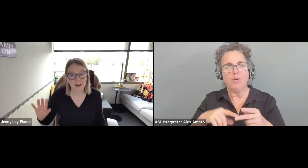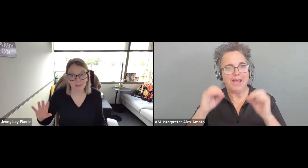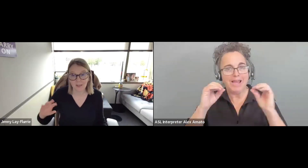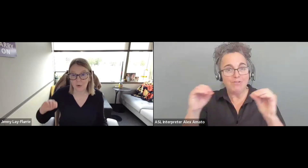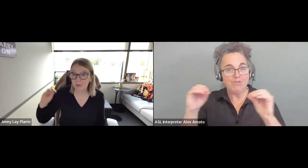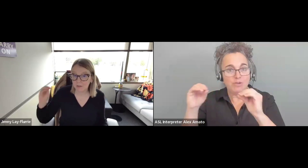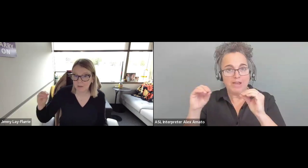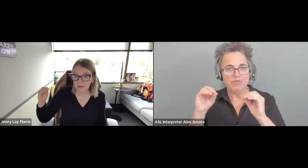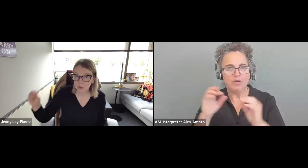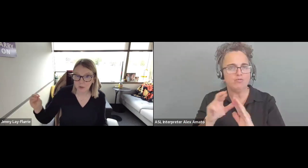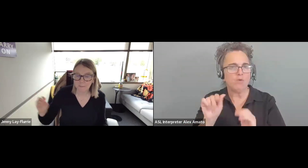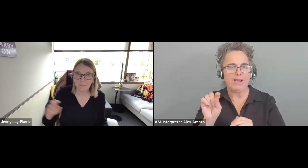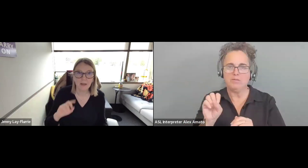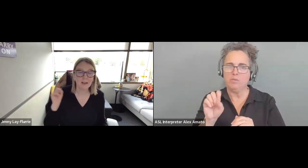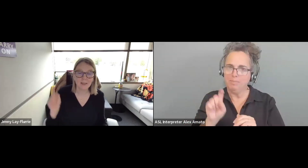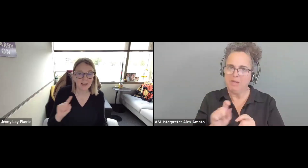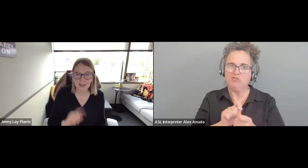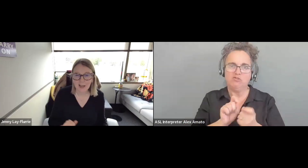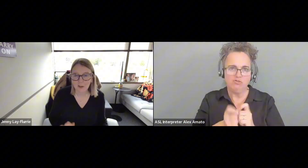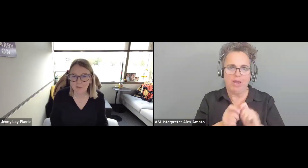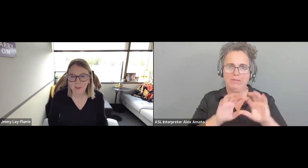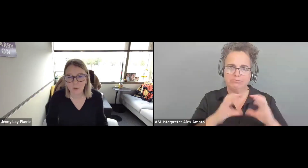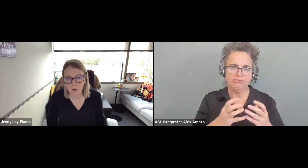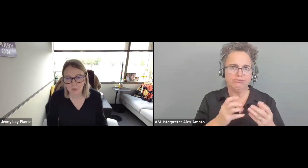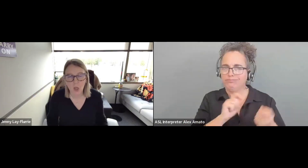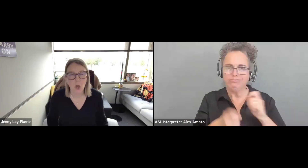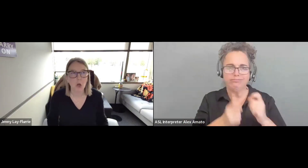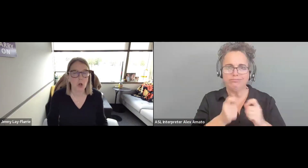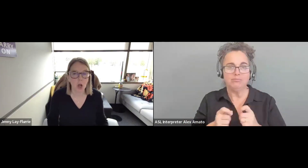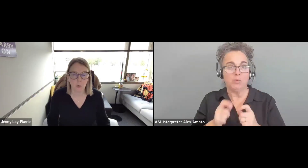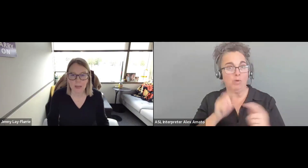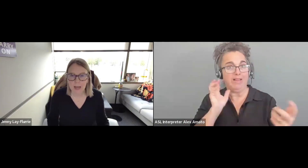So yes, there is a system to it. Is that gonna catch everything in the world? No.